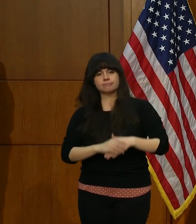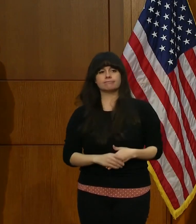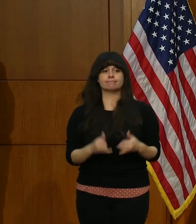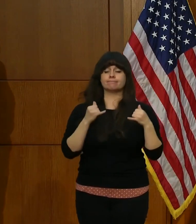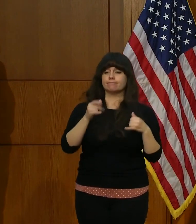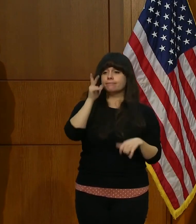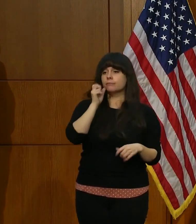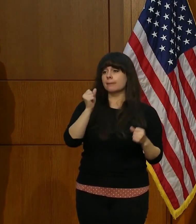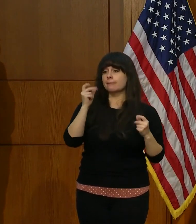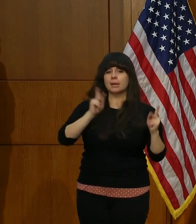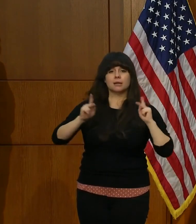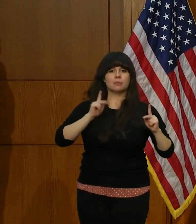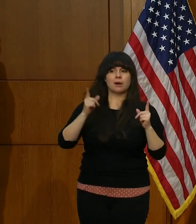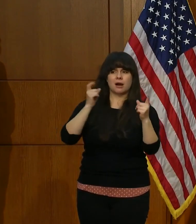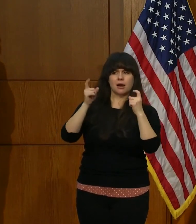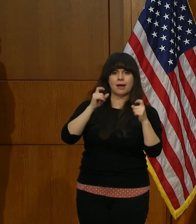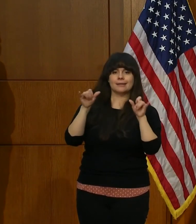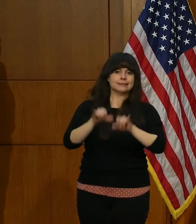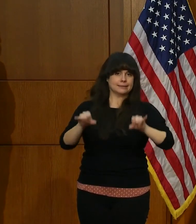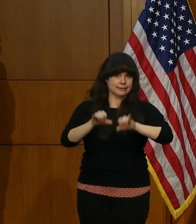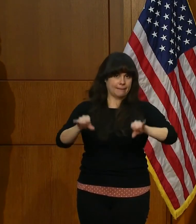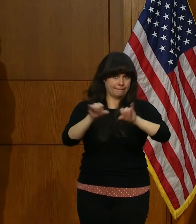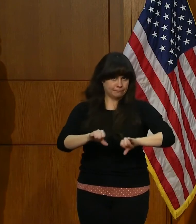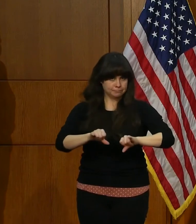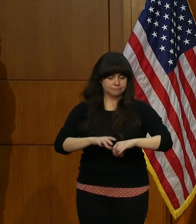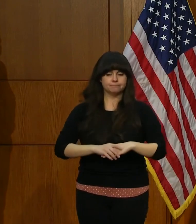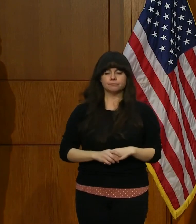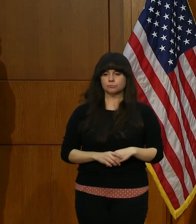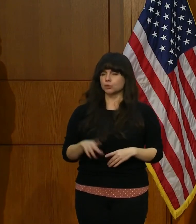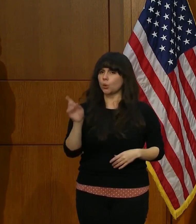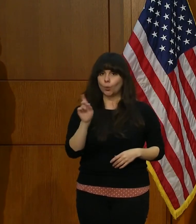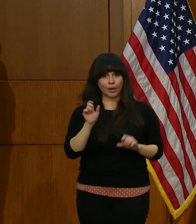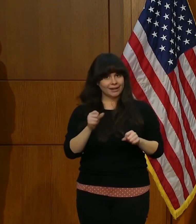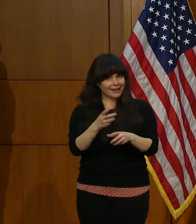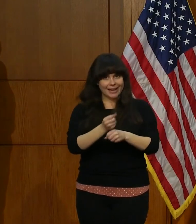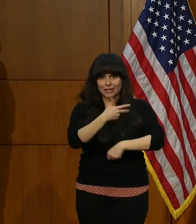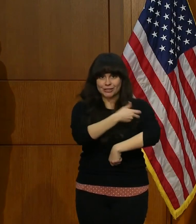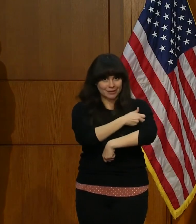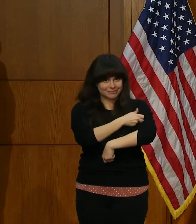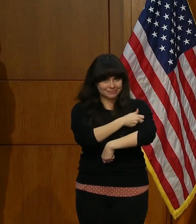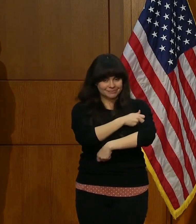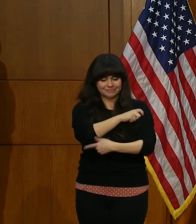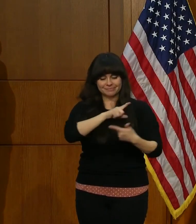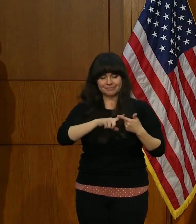EXPECT. NOW I'VE HEARD FROM A LOT OF PEOPLE ASKING ME THE